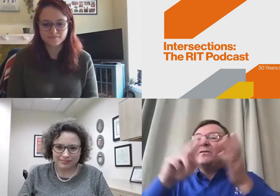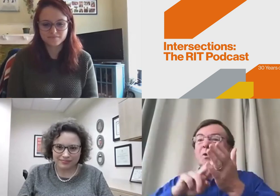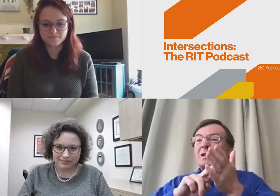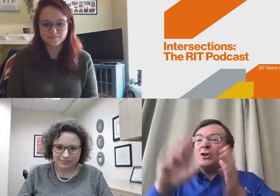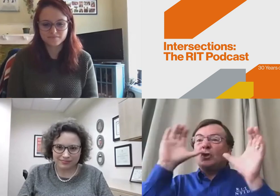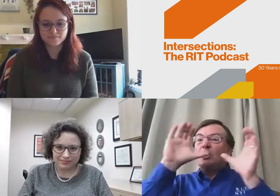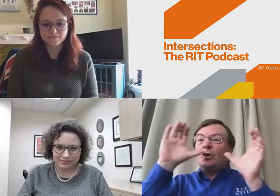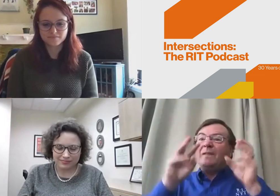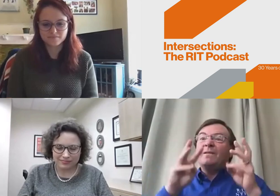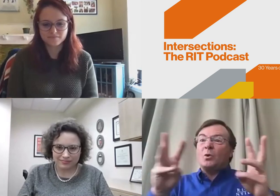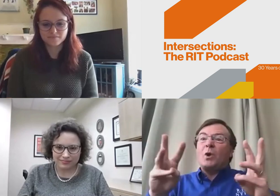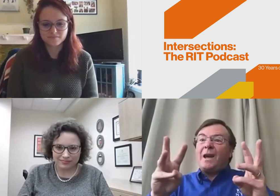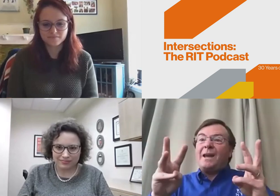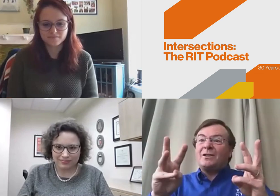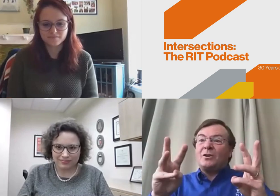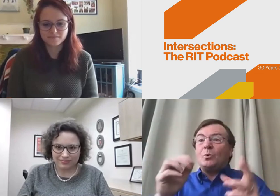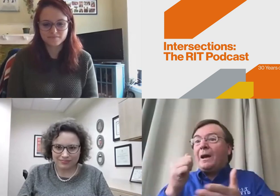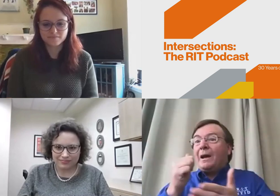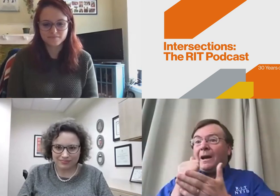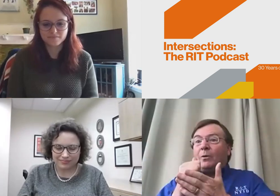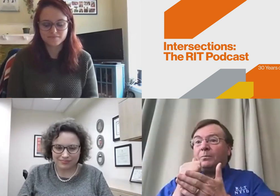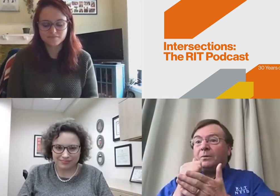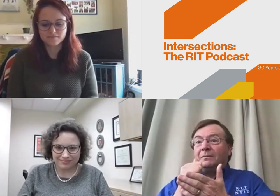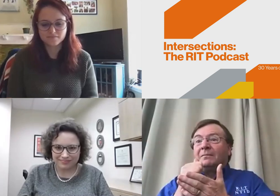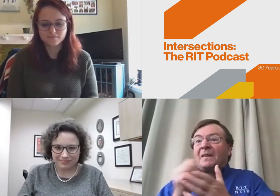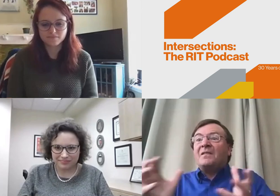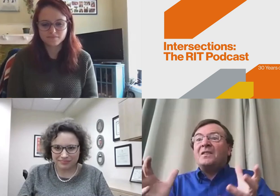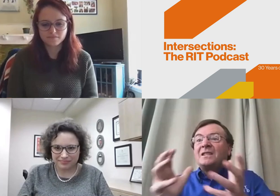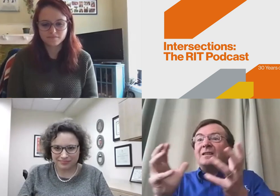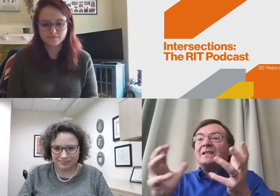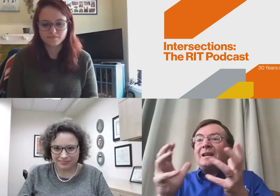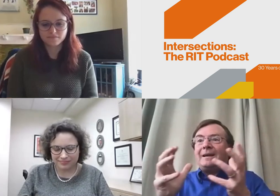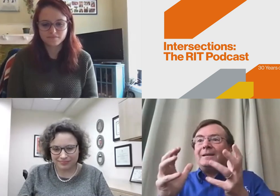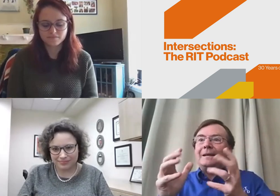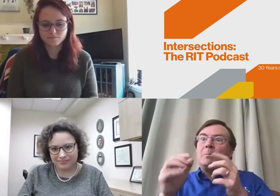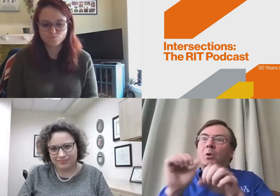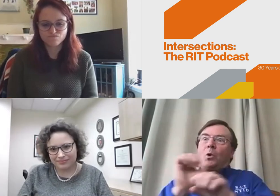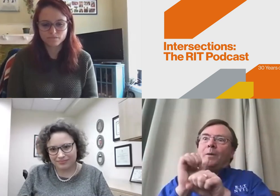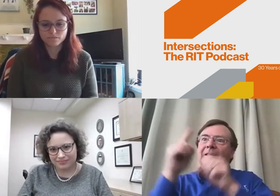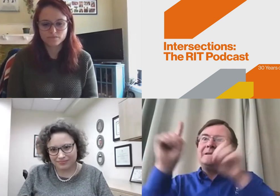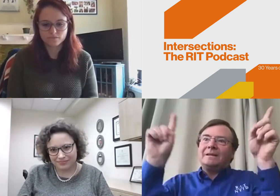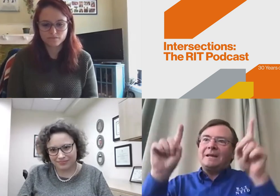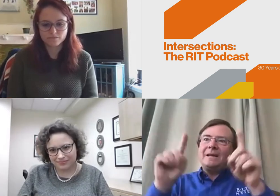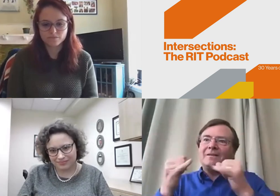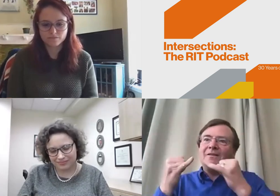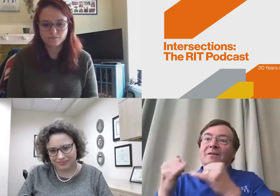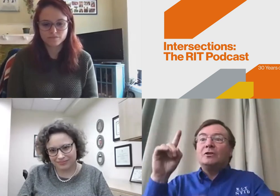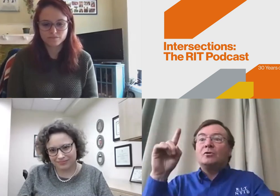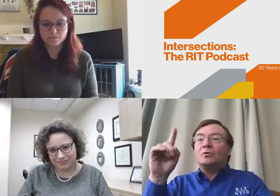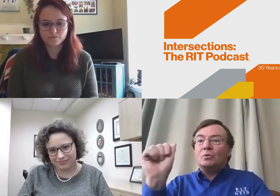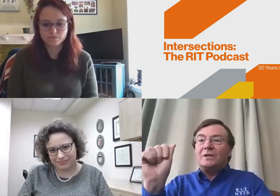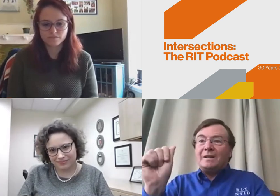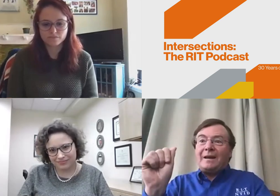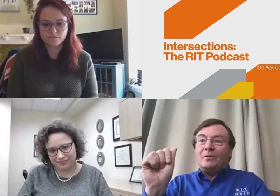research looking for ways to help facilitate the employment success of individuals who